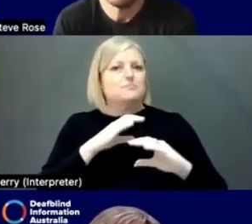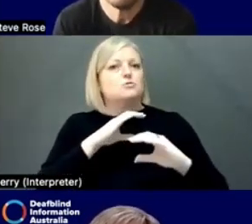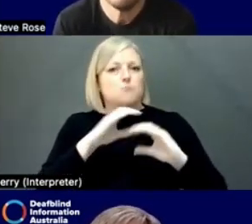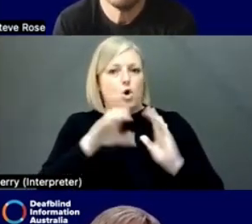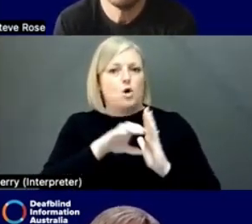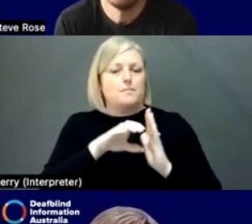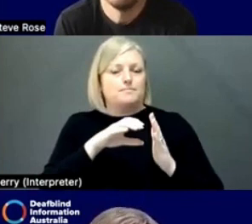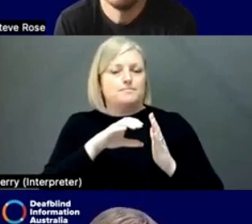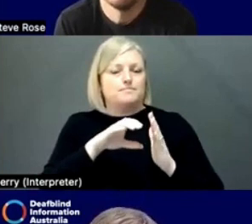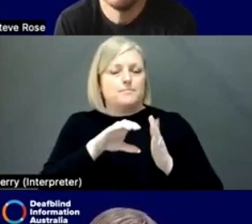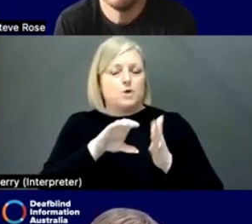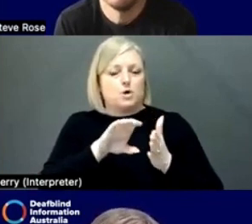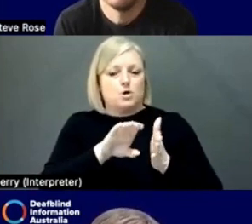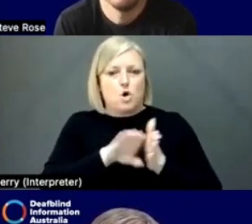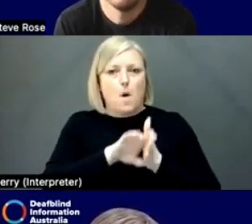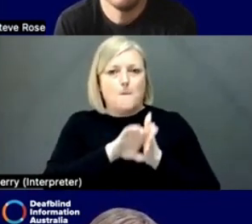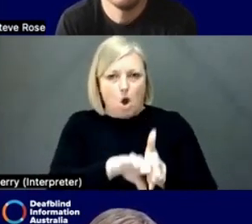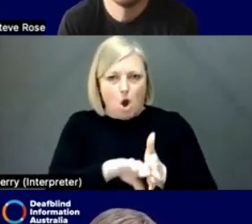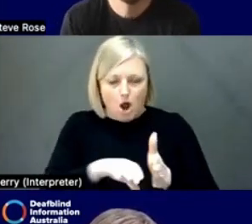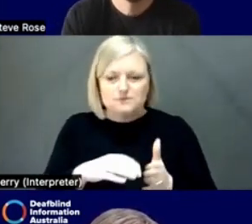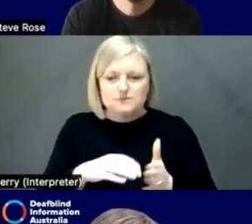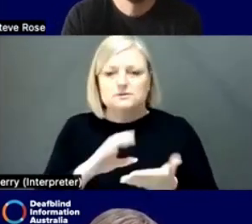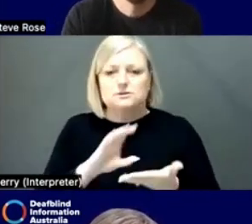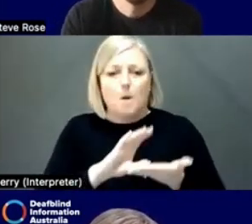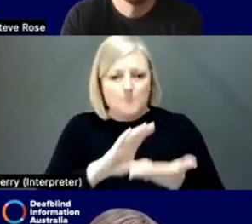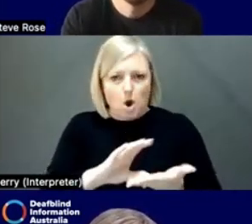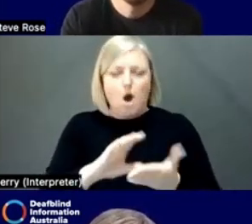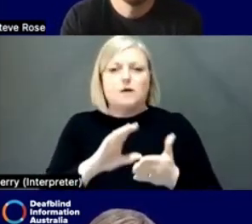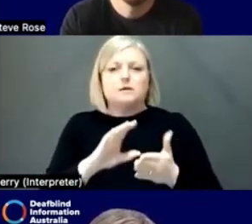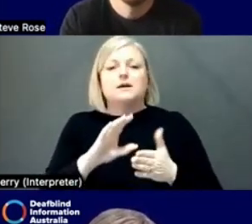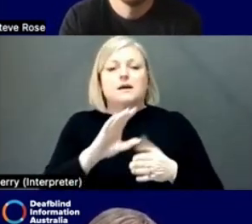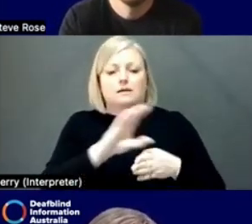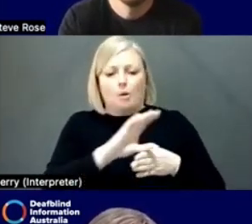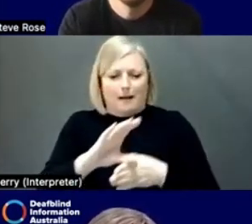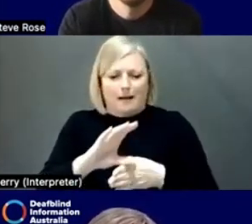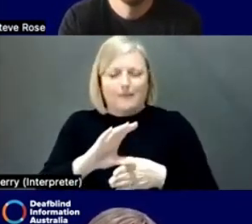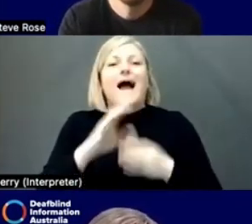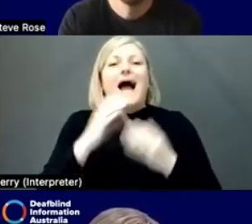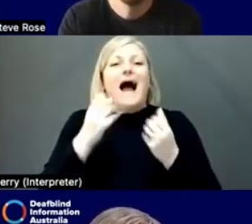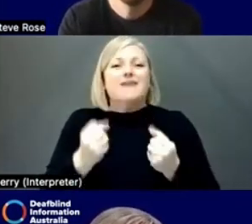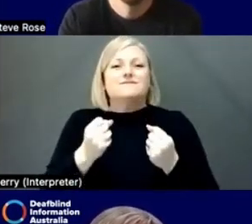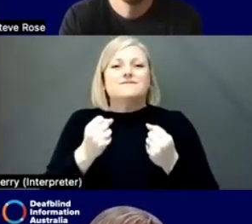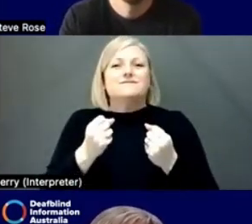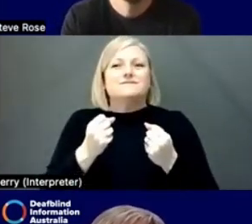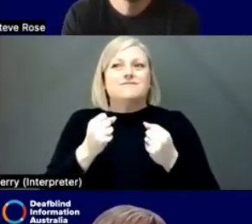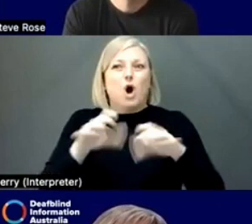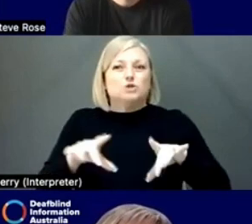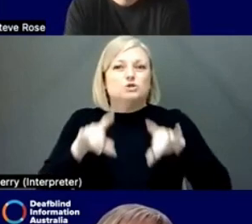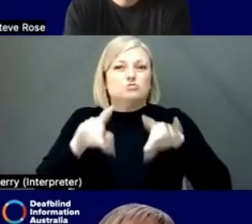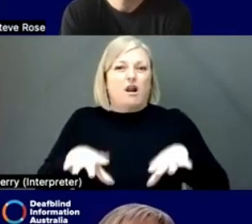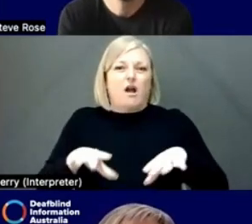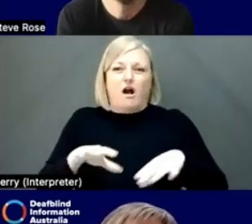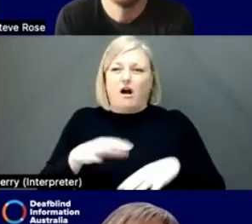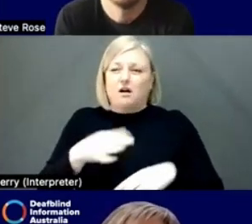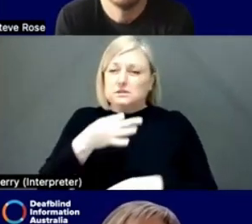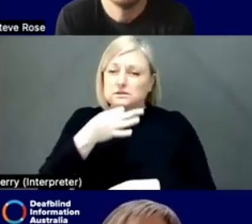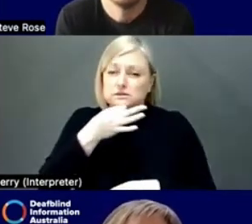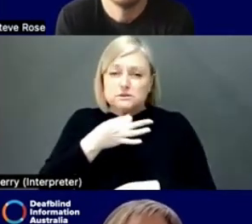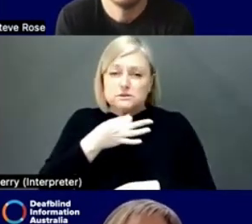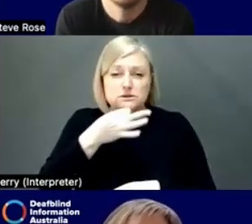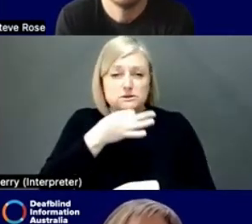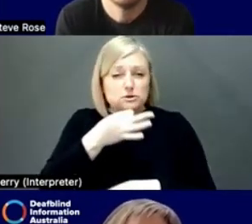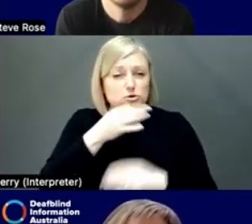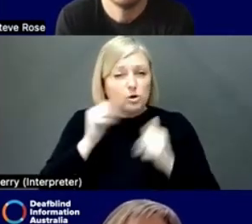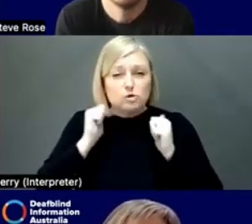So in Australia there is limited to no training for people working with deafblindness and I think we do have a